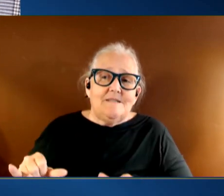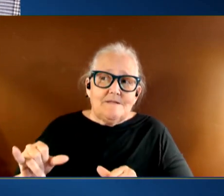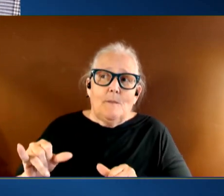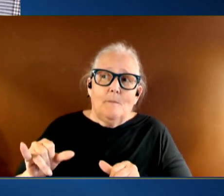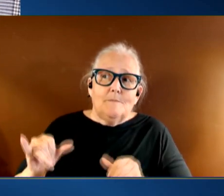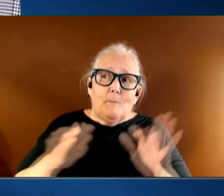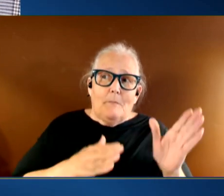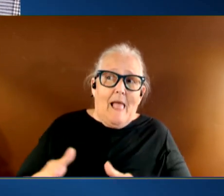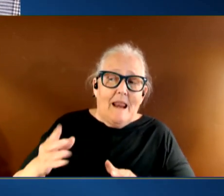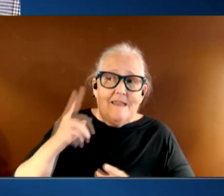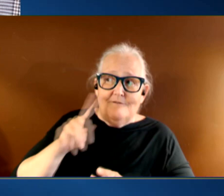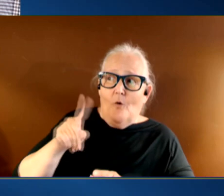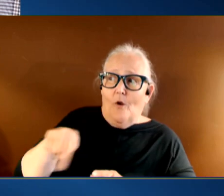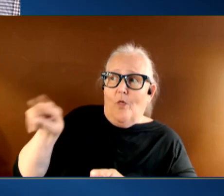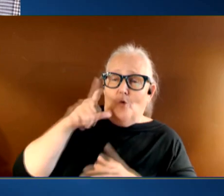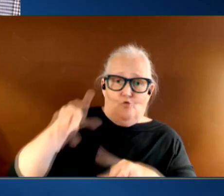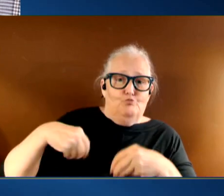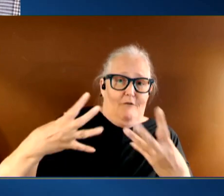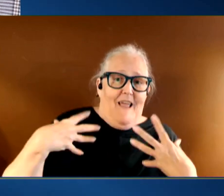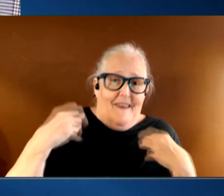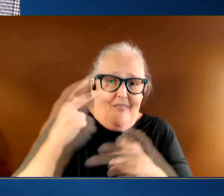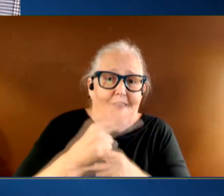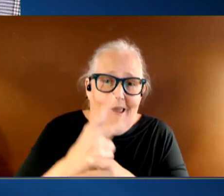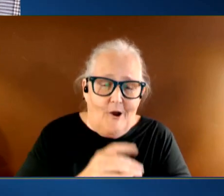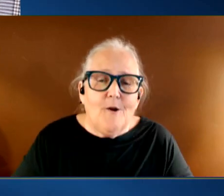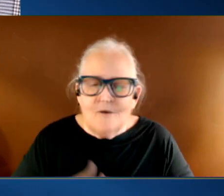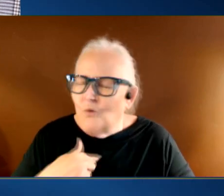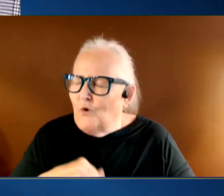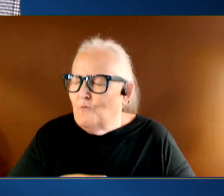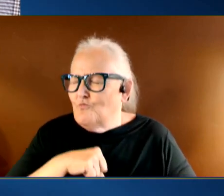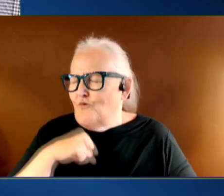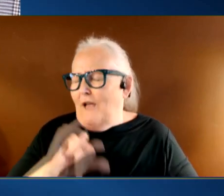We're a proud partner of the SCDC community in Indiana. And we hope that efforts like